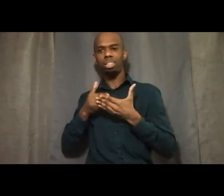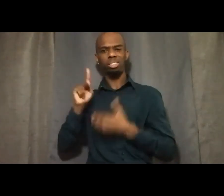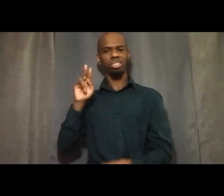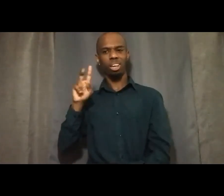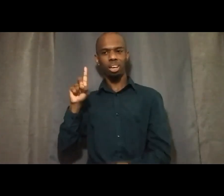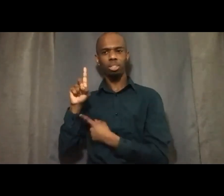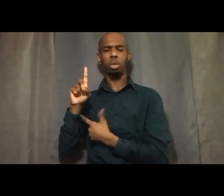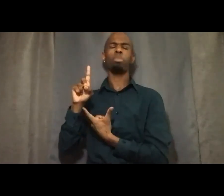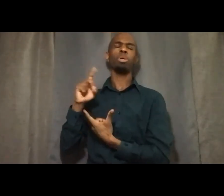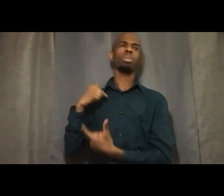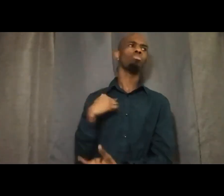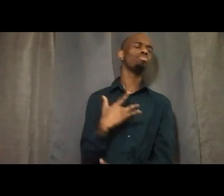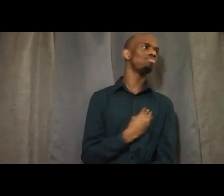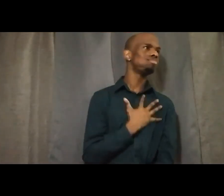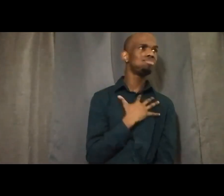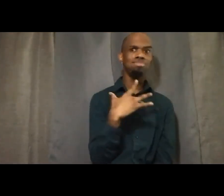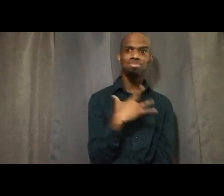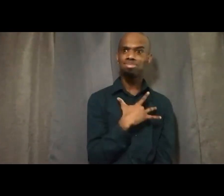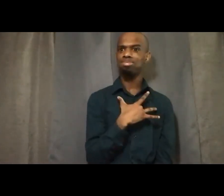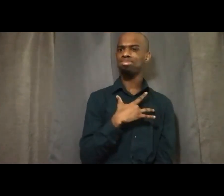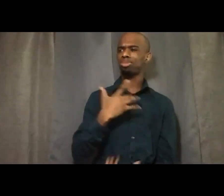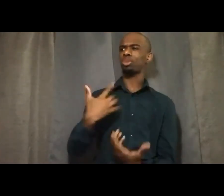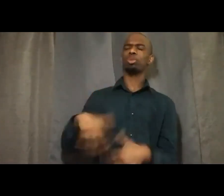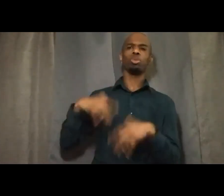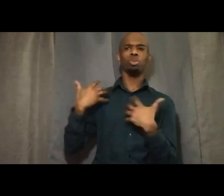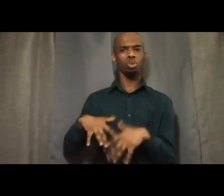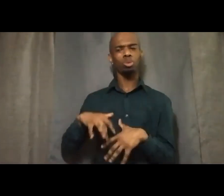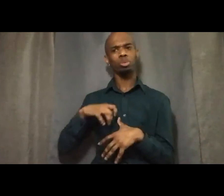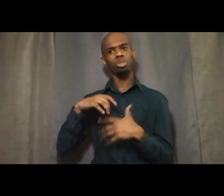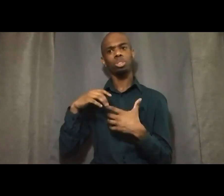parents are overwhelmed, right. To sometimes say, you know what?